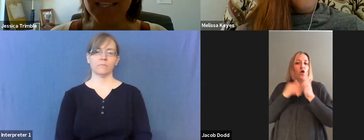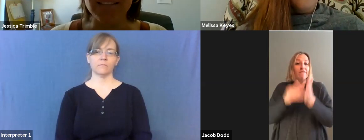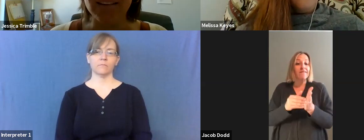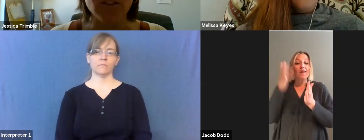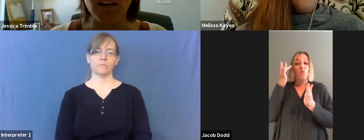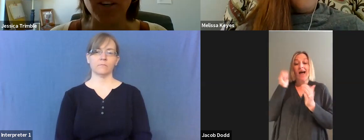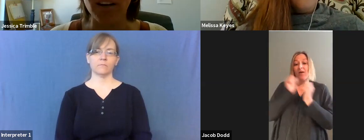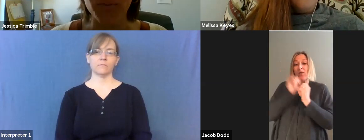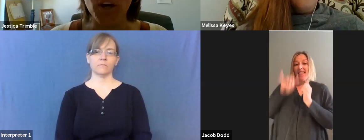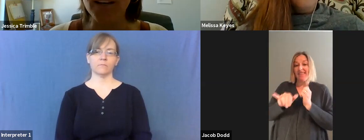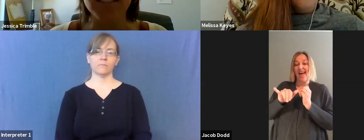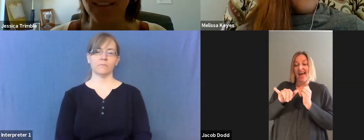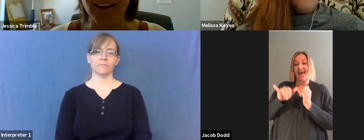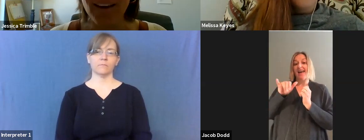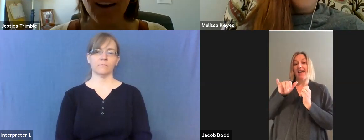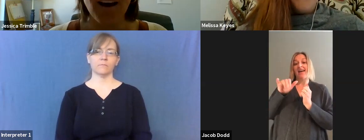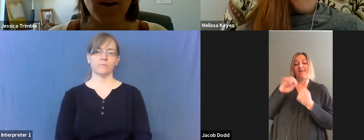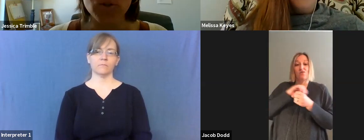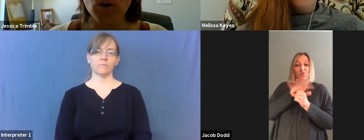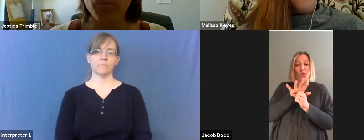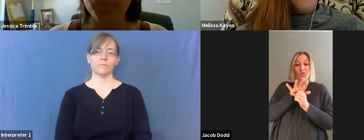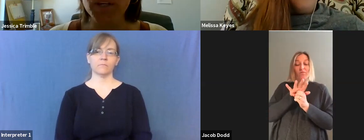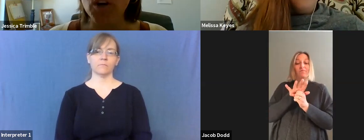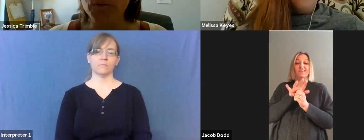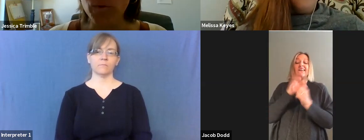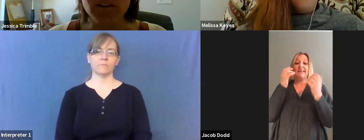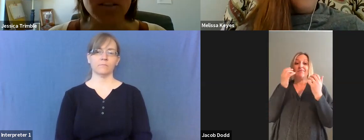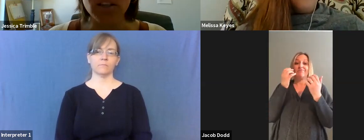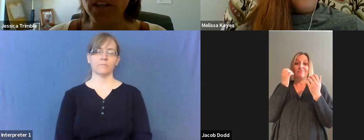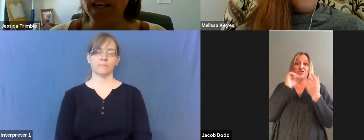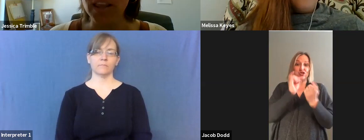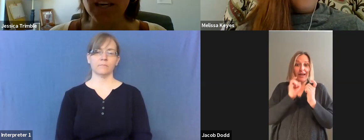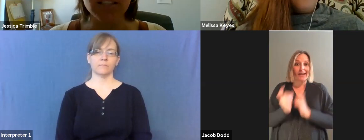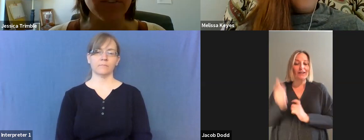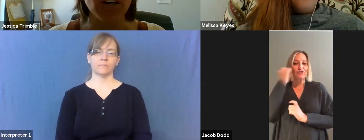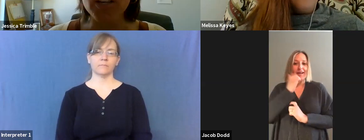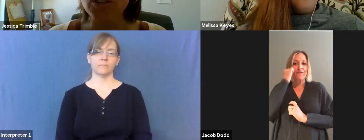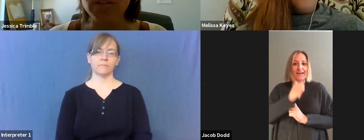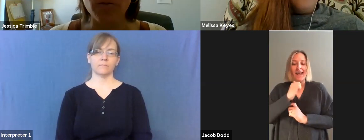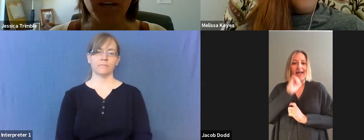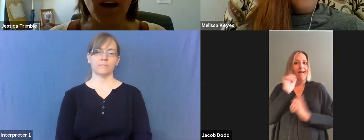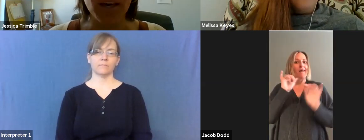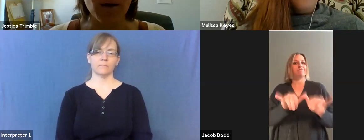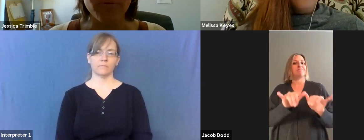is it's changing constantly. So please note that we are still looking at things, if there are issues that have been coming up